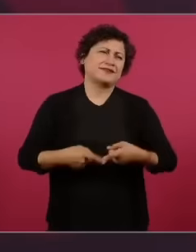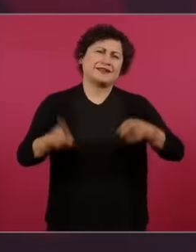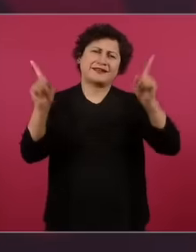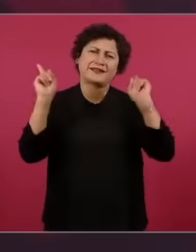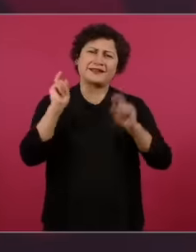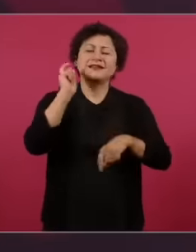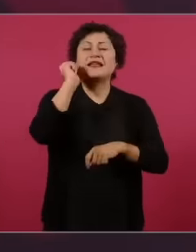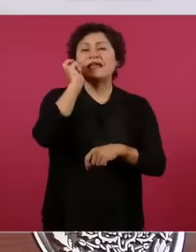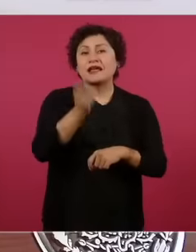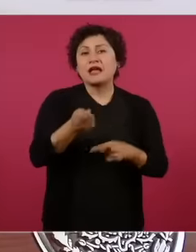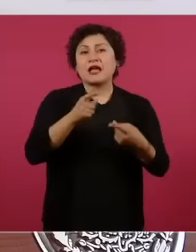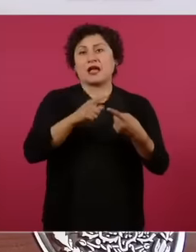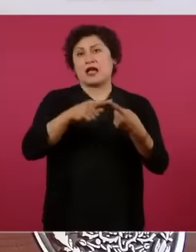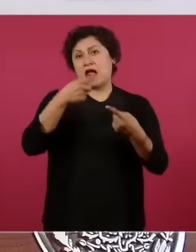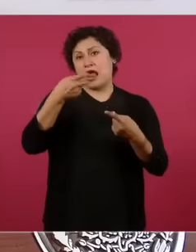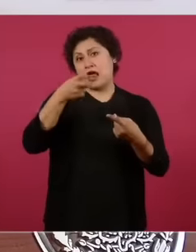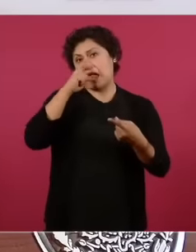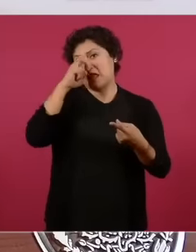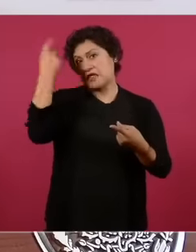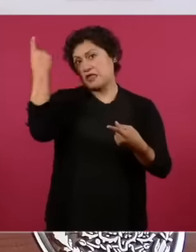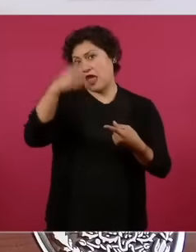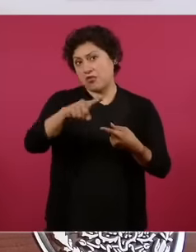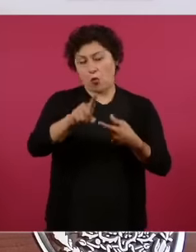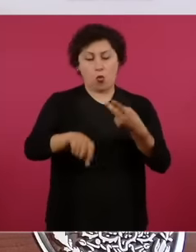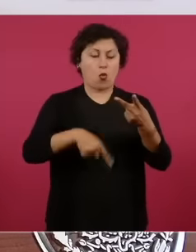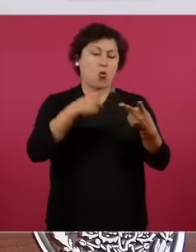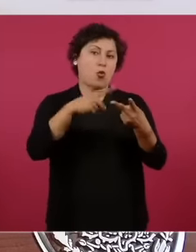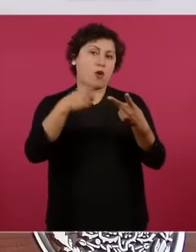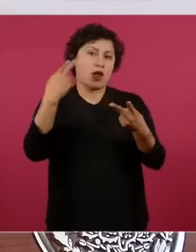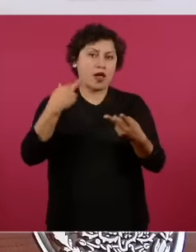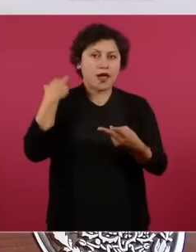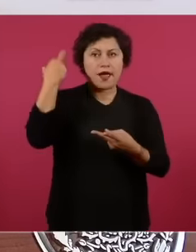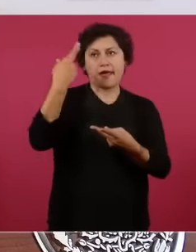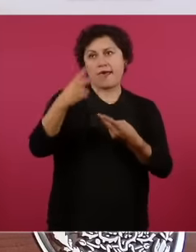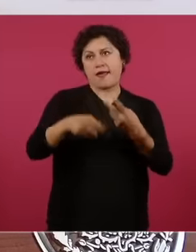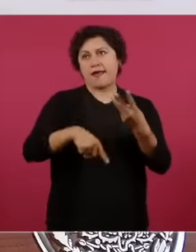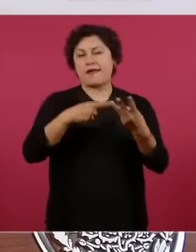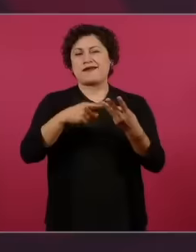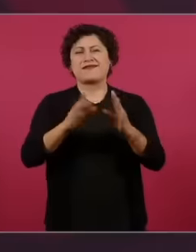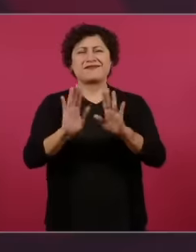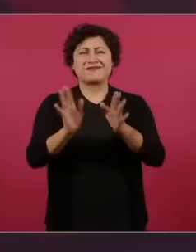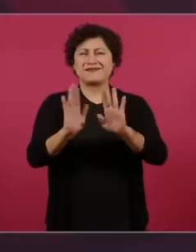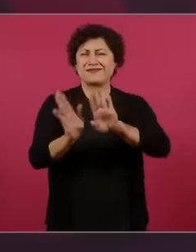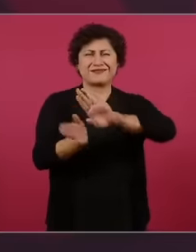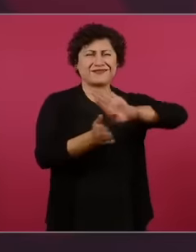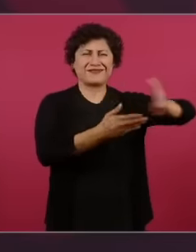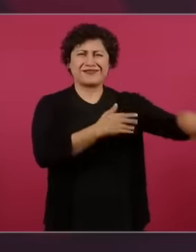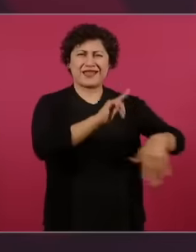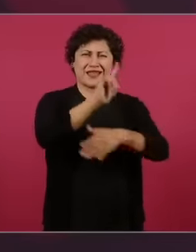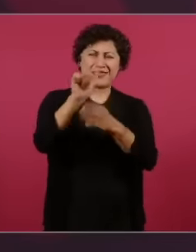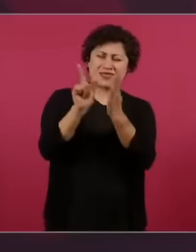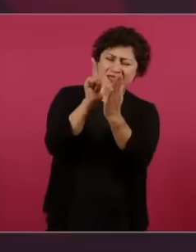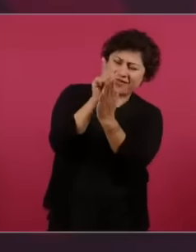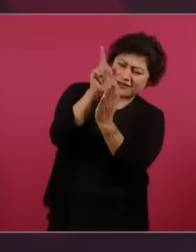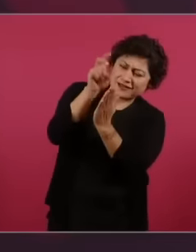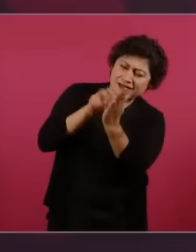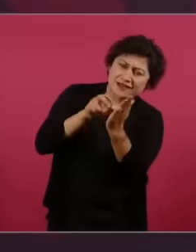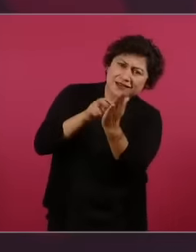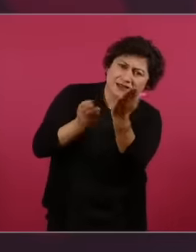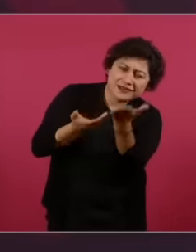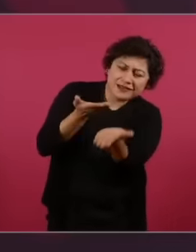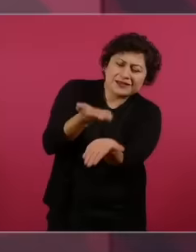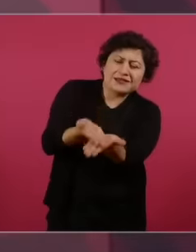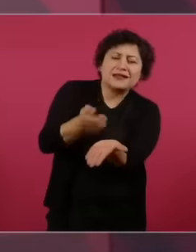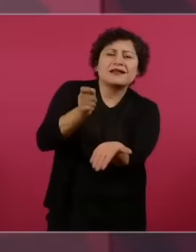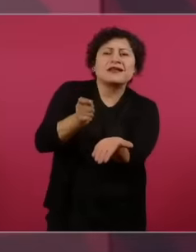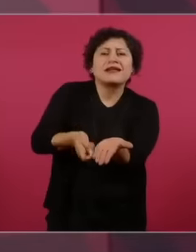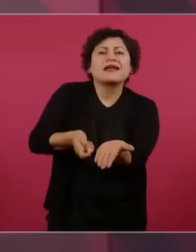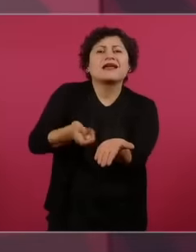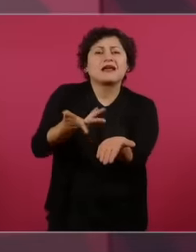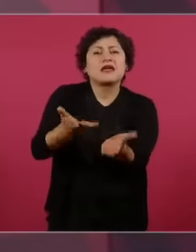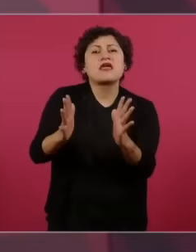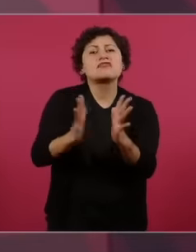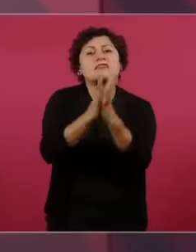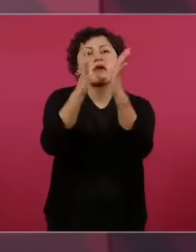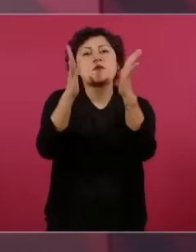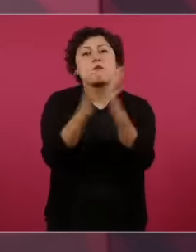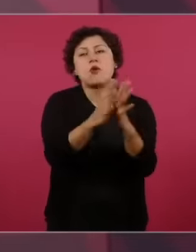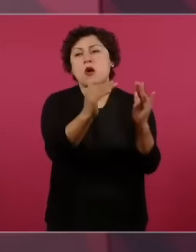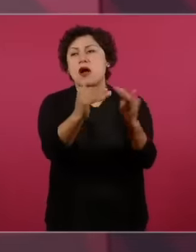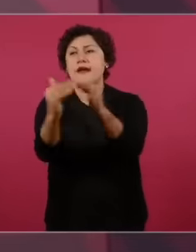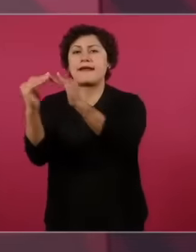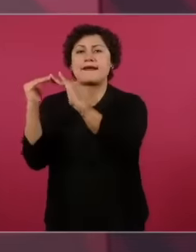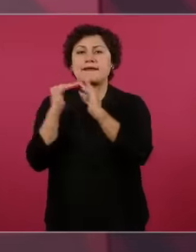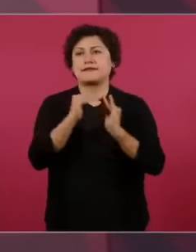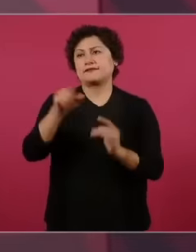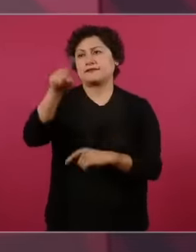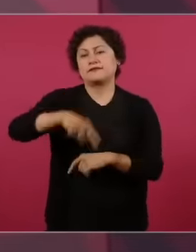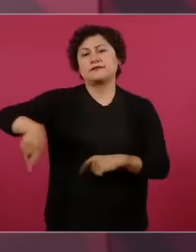democracy, it is the purpose. that the people elect the judges, the magistrates, the